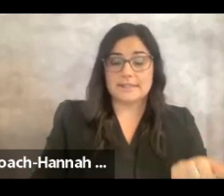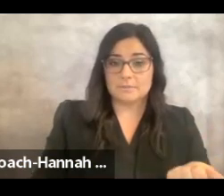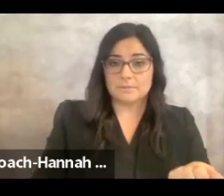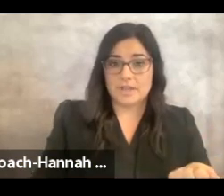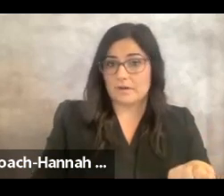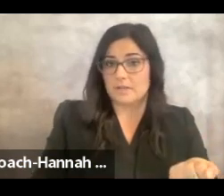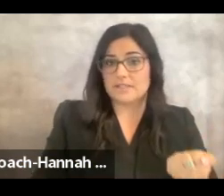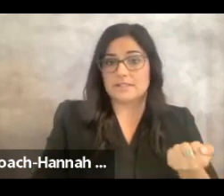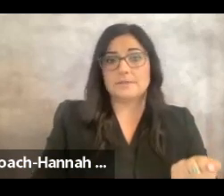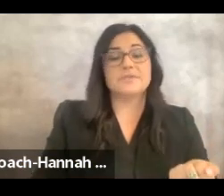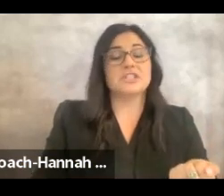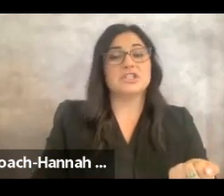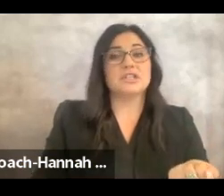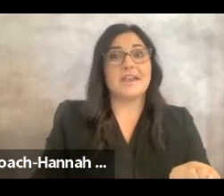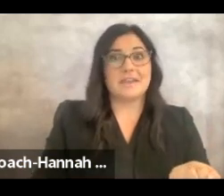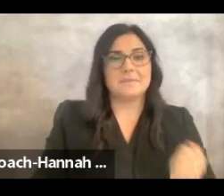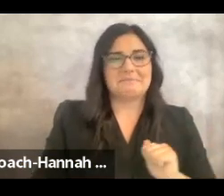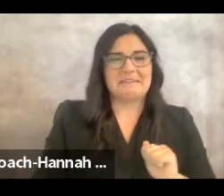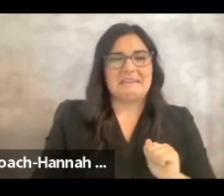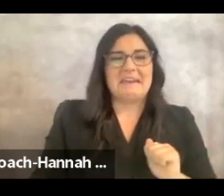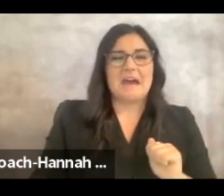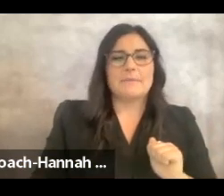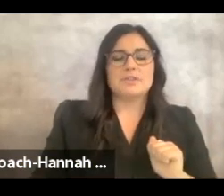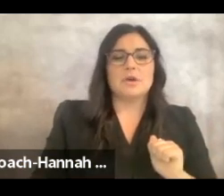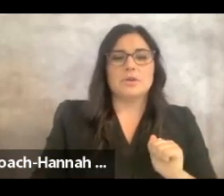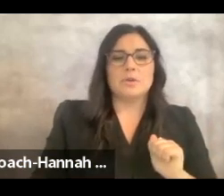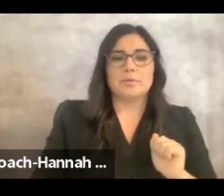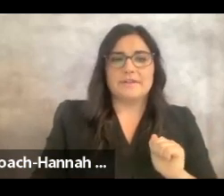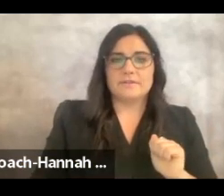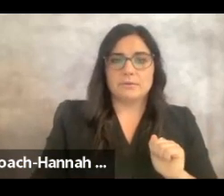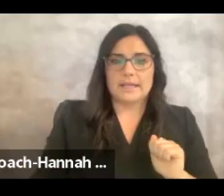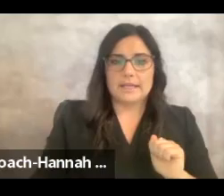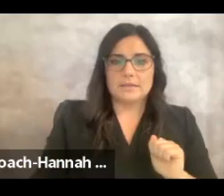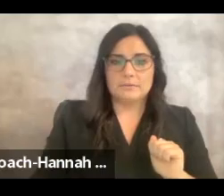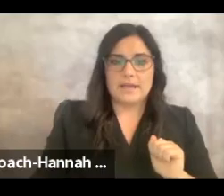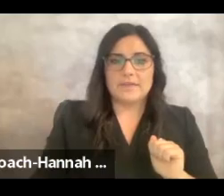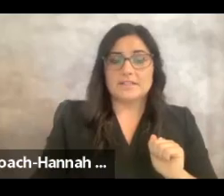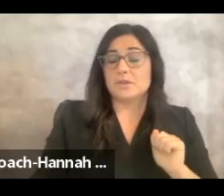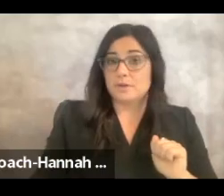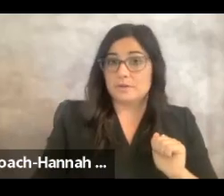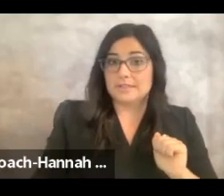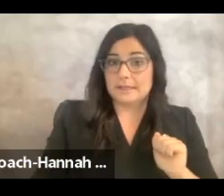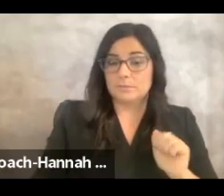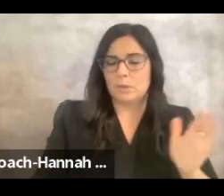exam. The acronym is CGKE. Um so you apply for the written, right? And that's a computer exam.